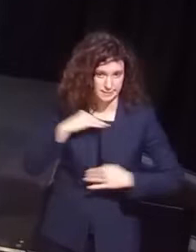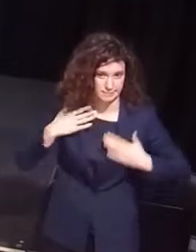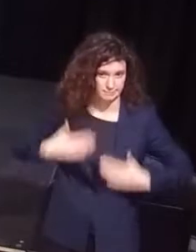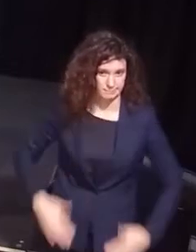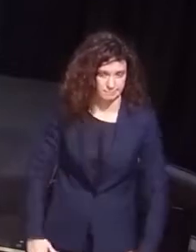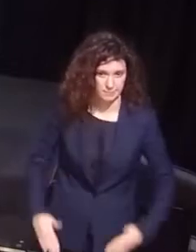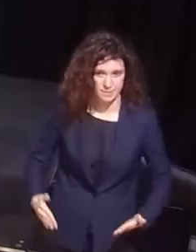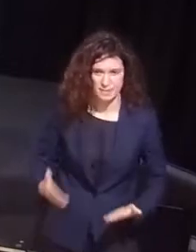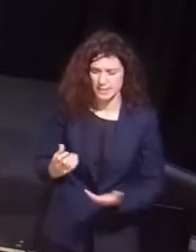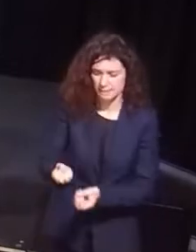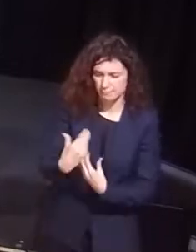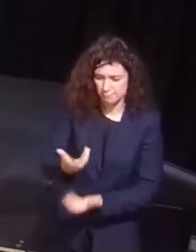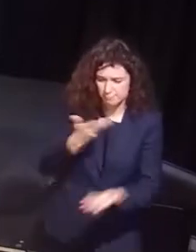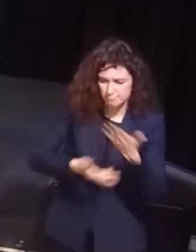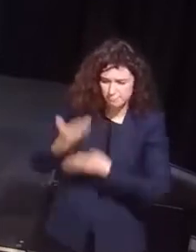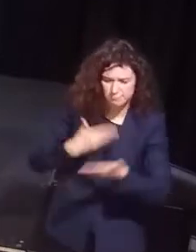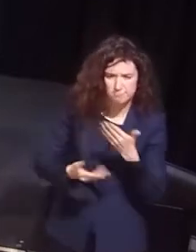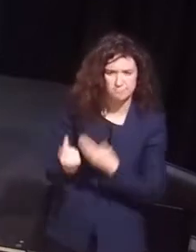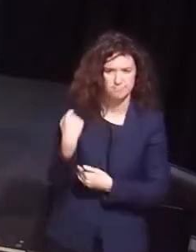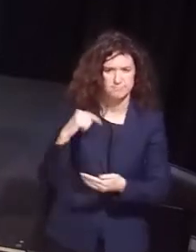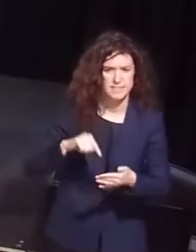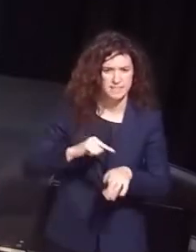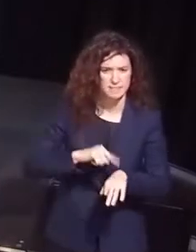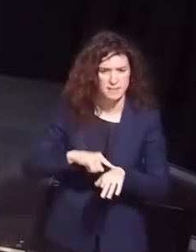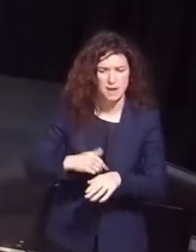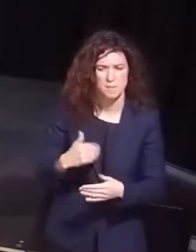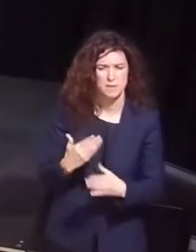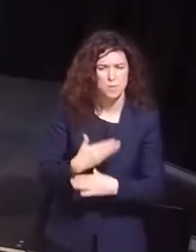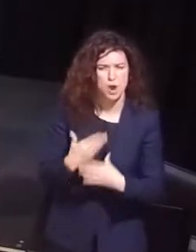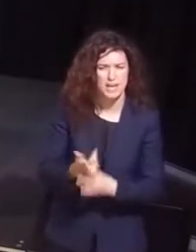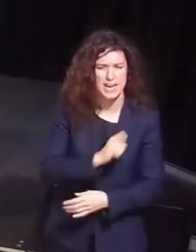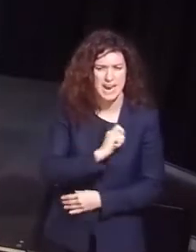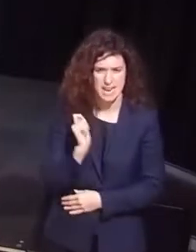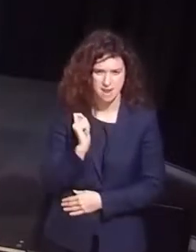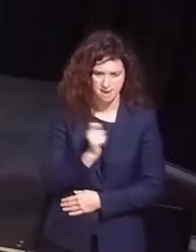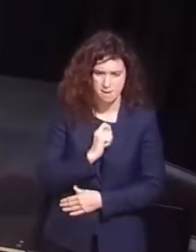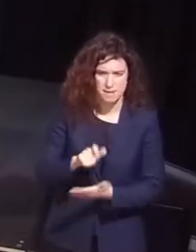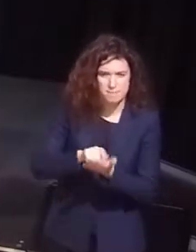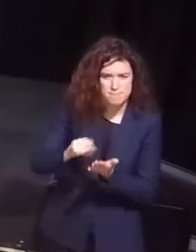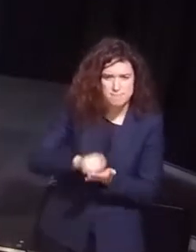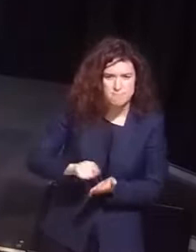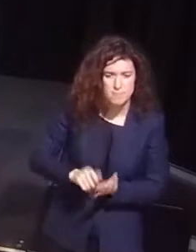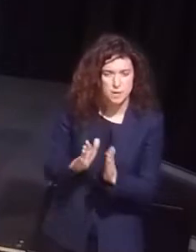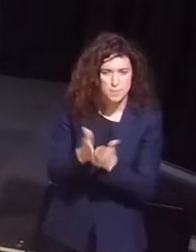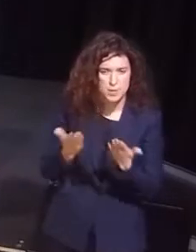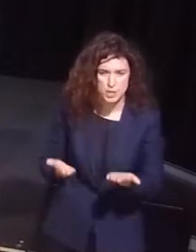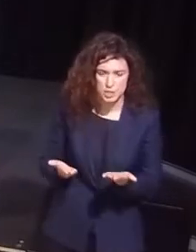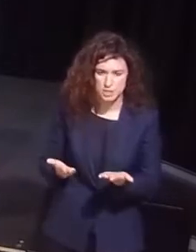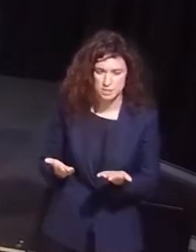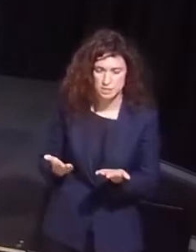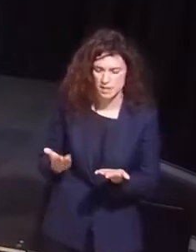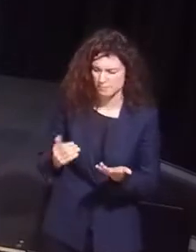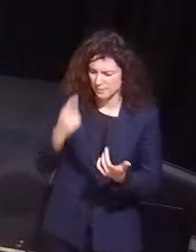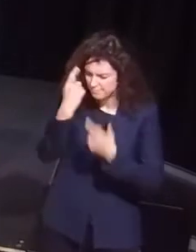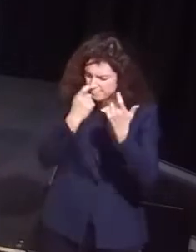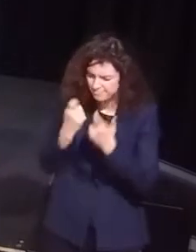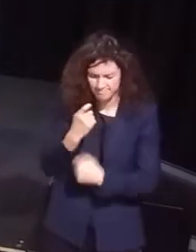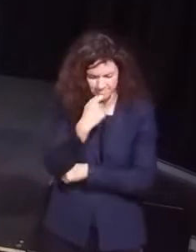during the Mau Mau Uprising in Kenya for a book. Reg wondered if there could be a way for him to operate a dictating machine independently